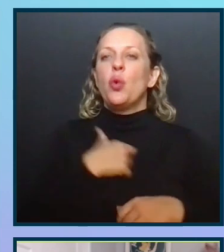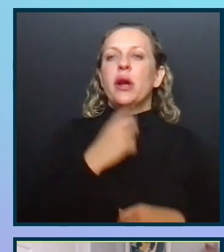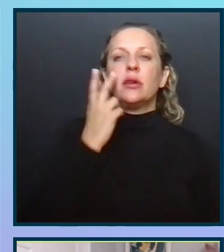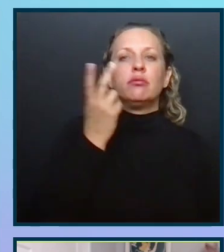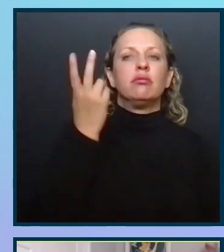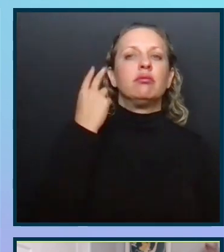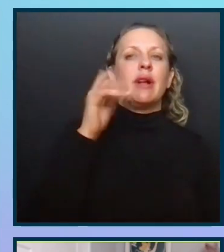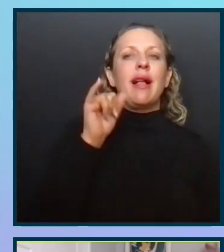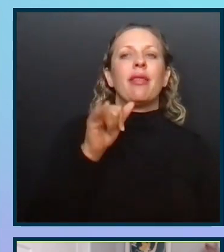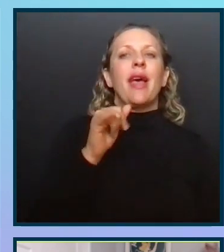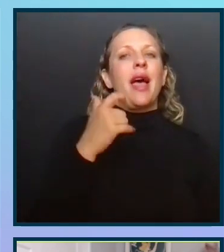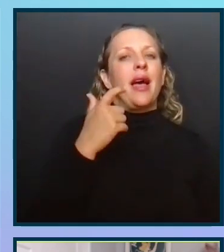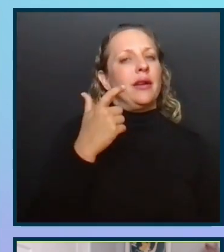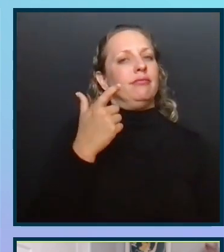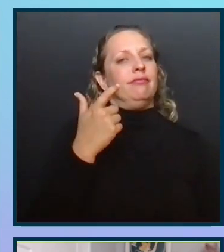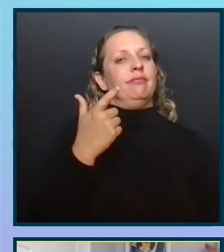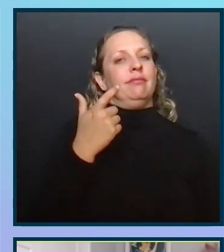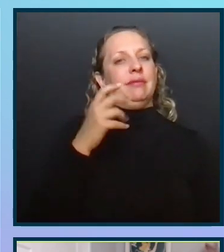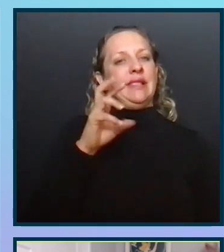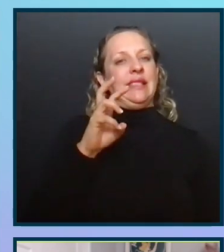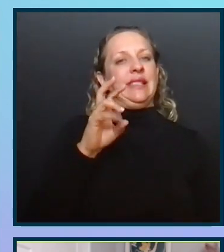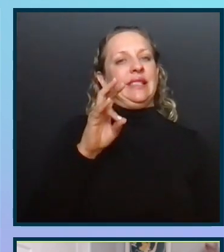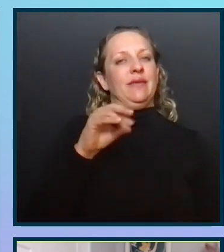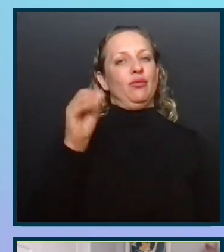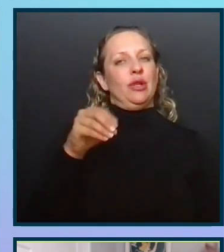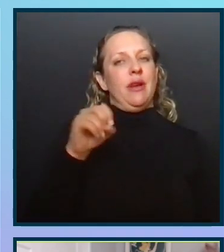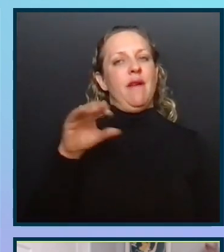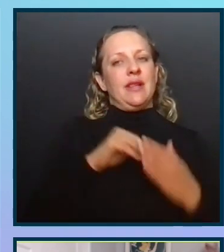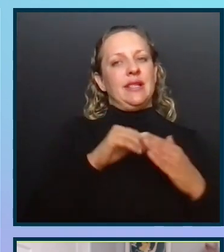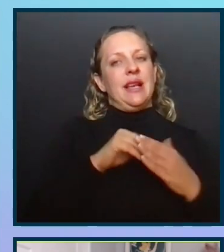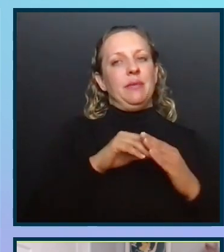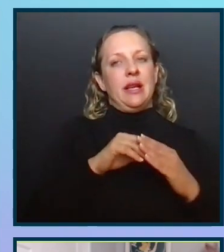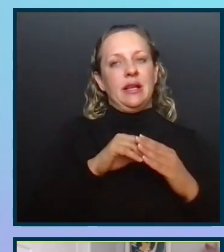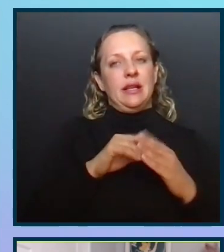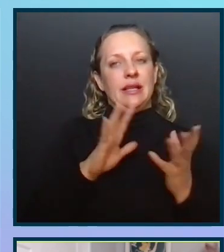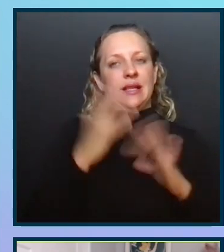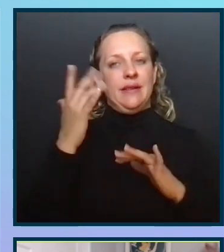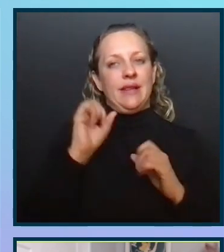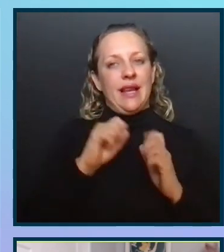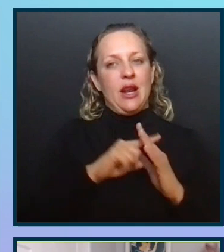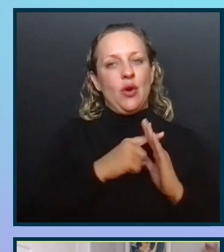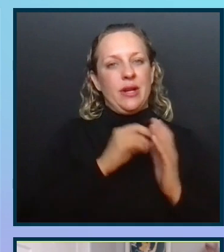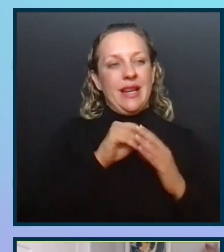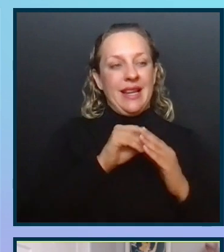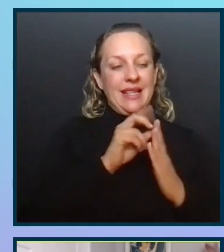on that earlier percentage, 67% of accessibility defect can originate in design,